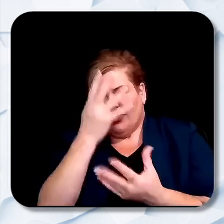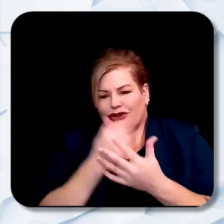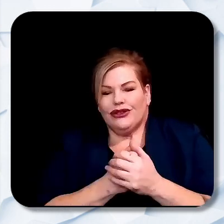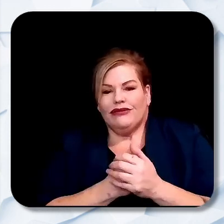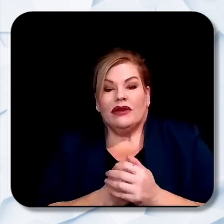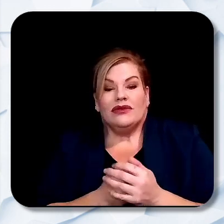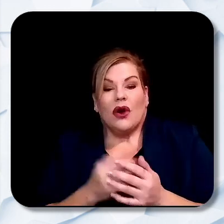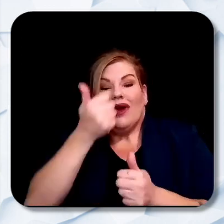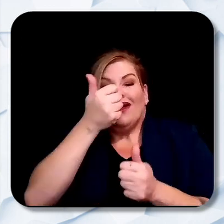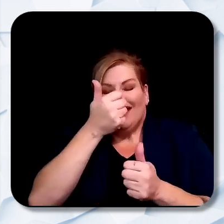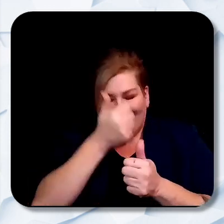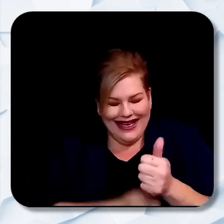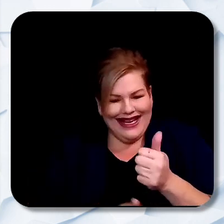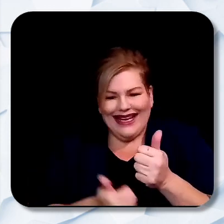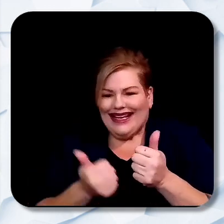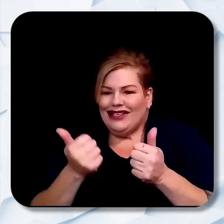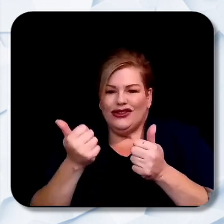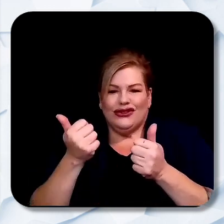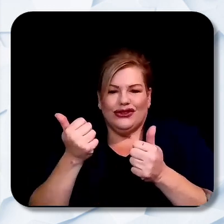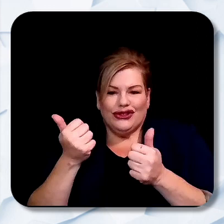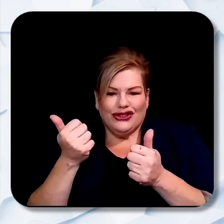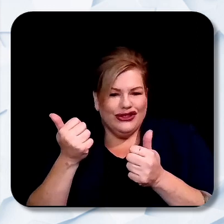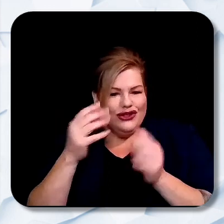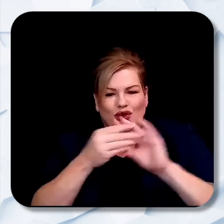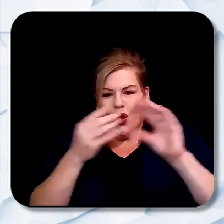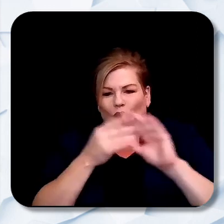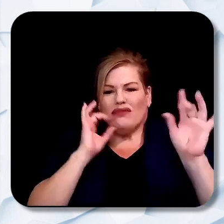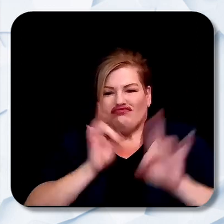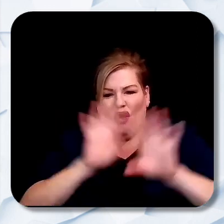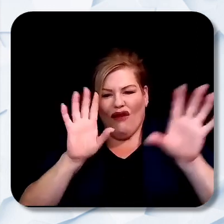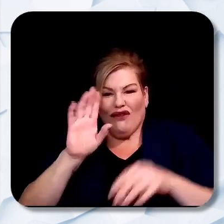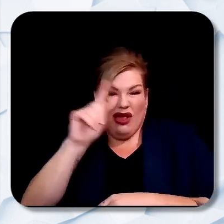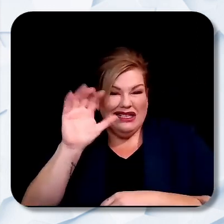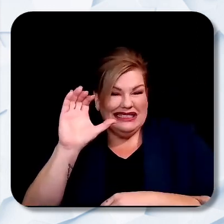points is a tragic tale, such as that of Zachary. Many of these stories involve a child who didn't